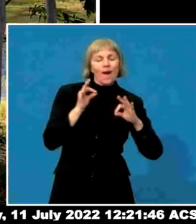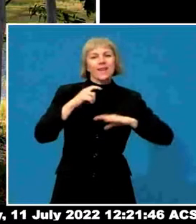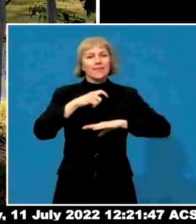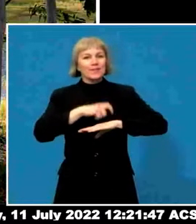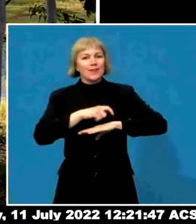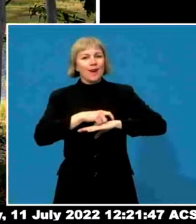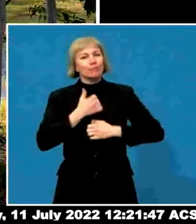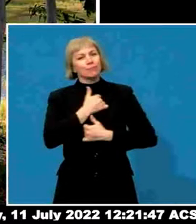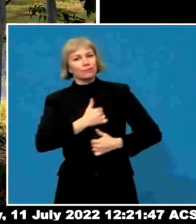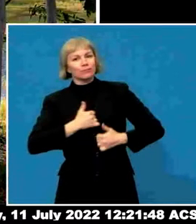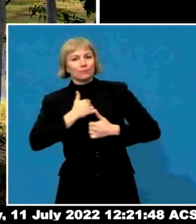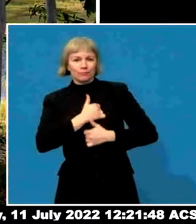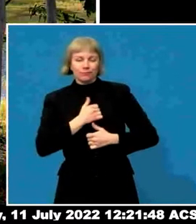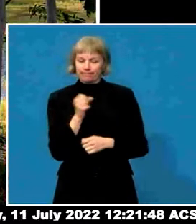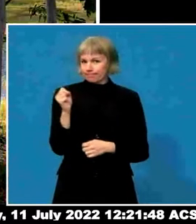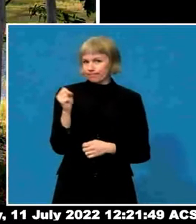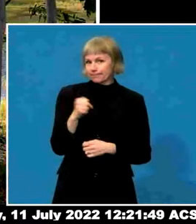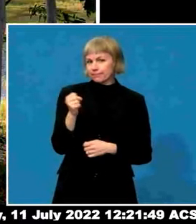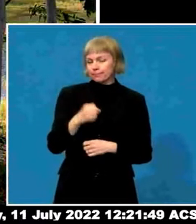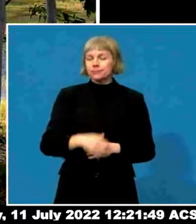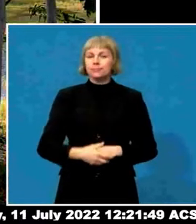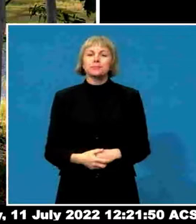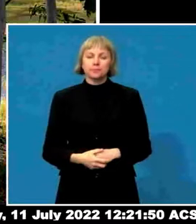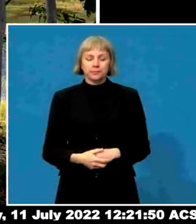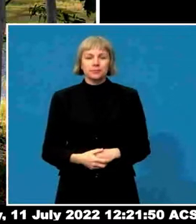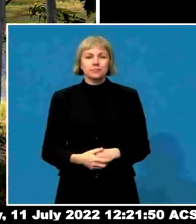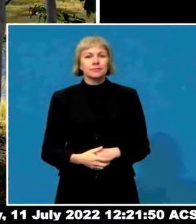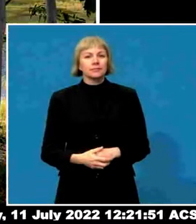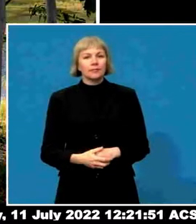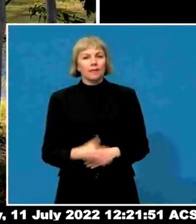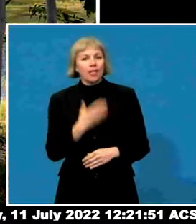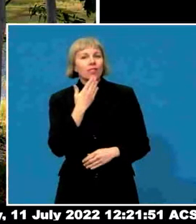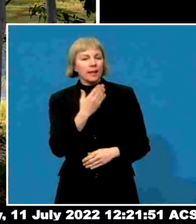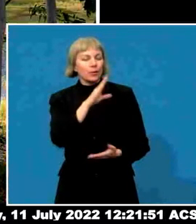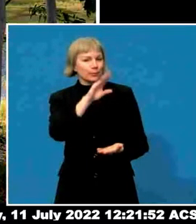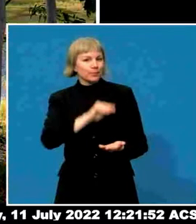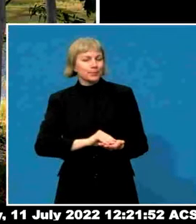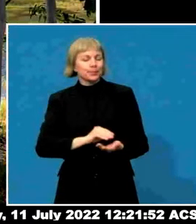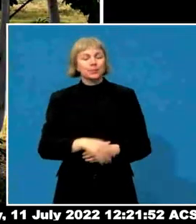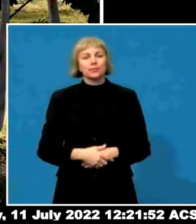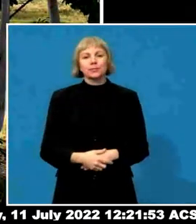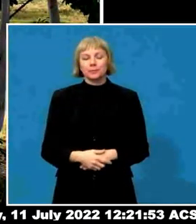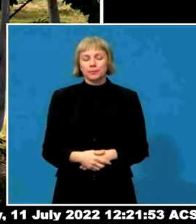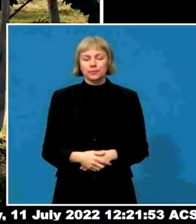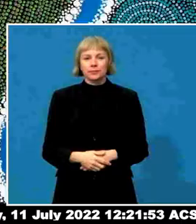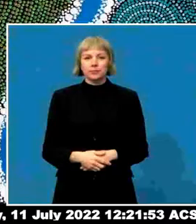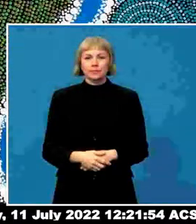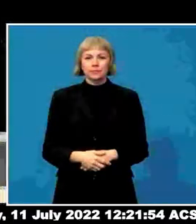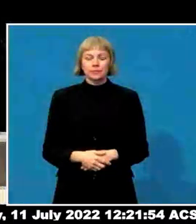Yeah. Thank you, operator. I would like to talk to you about respite.